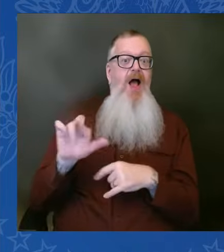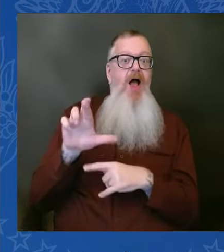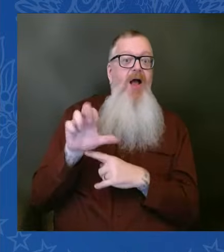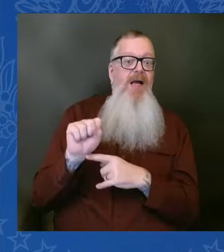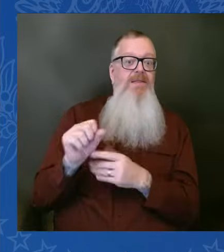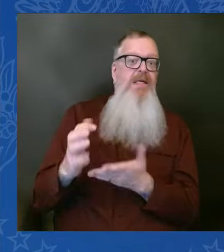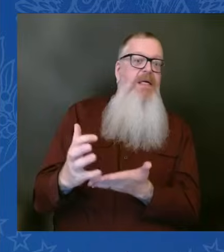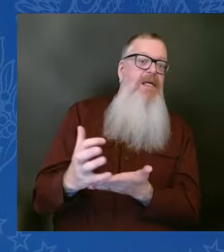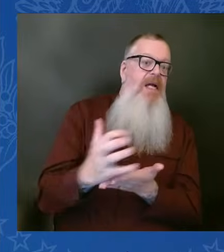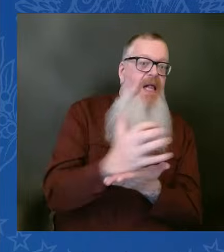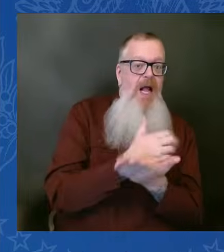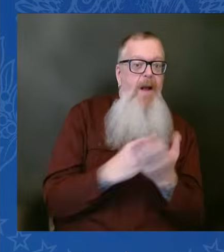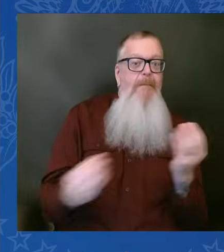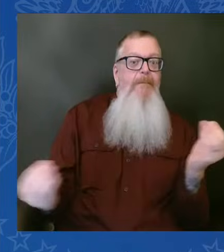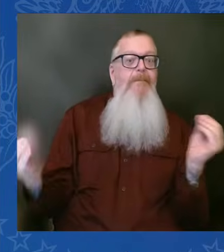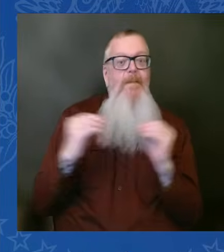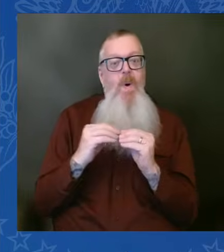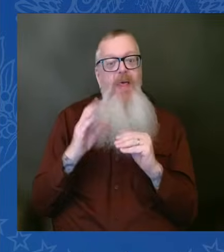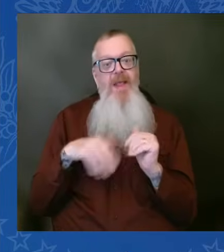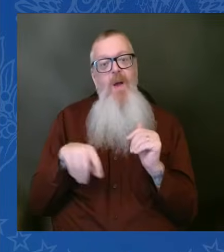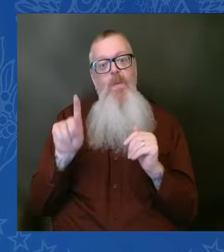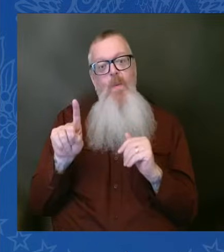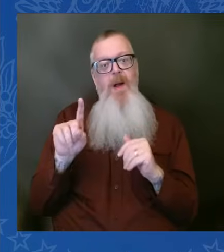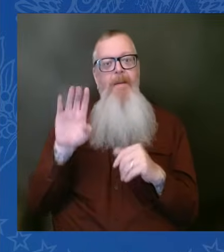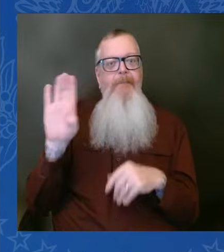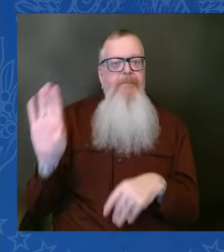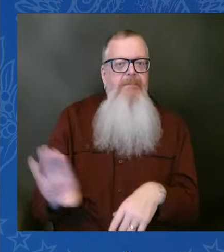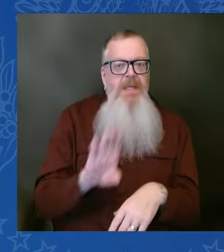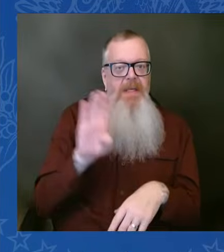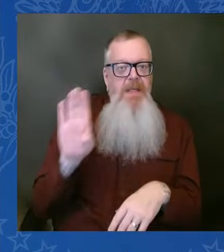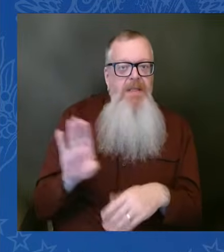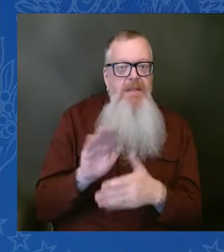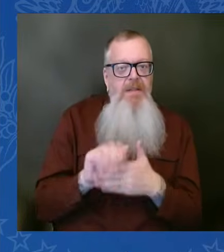in unpaid taxes from the super wealthy that had not been paid in the past.